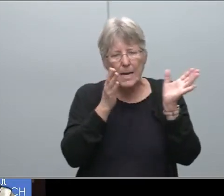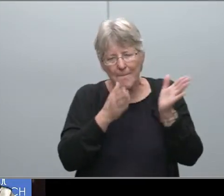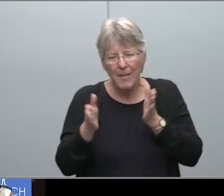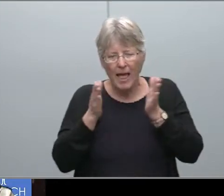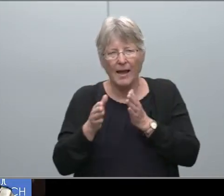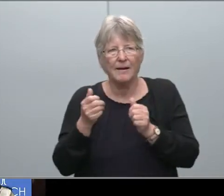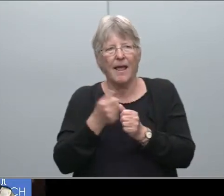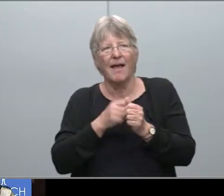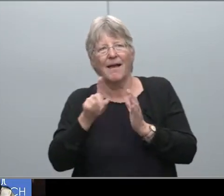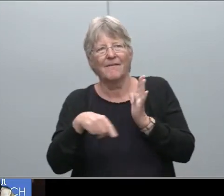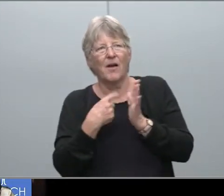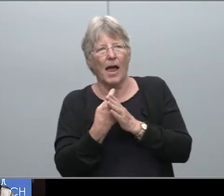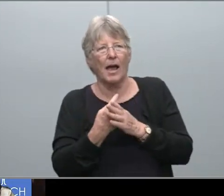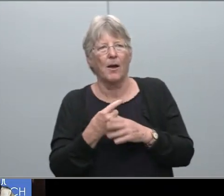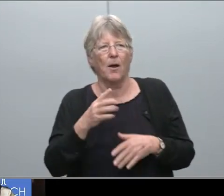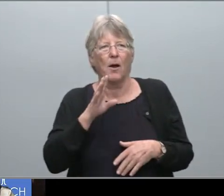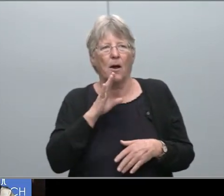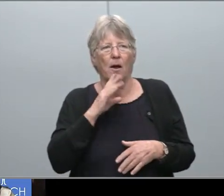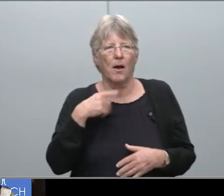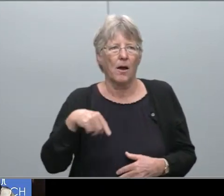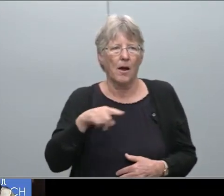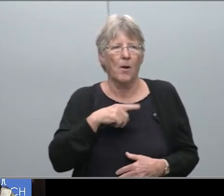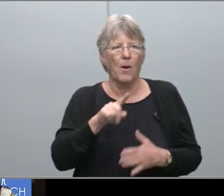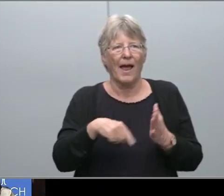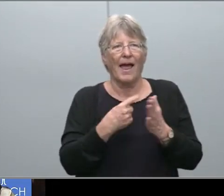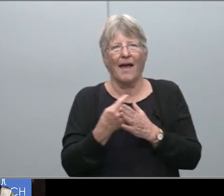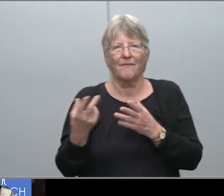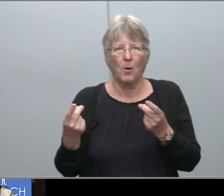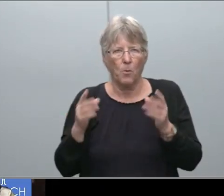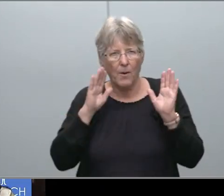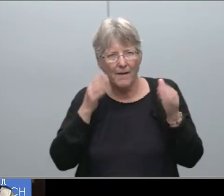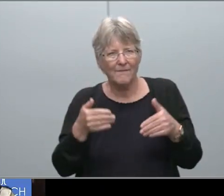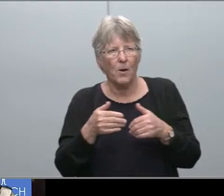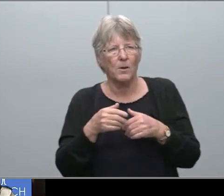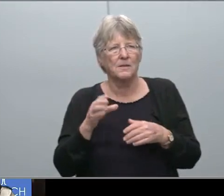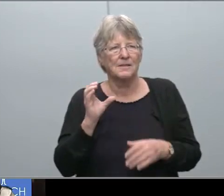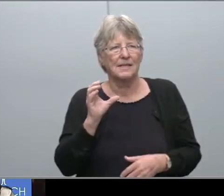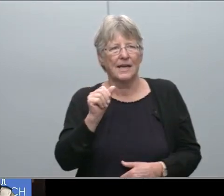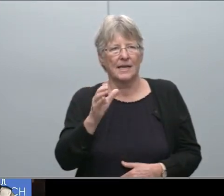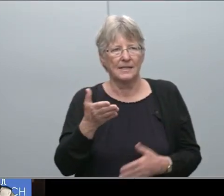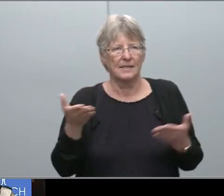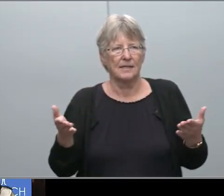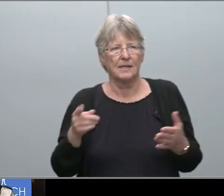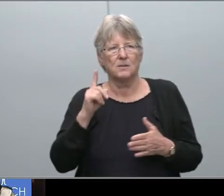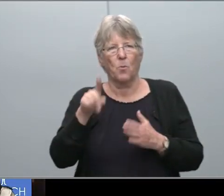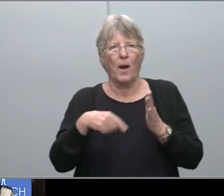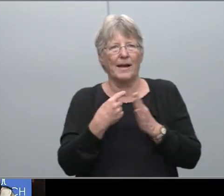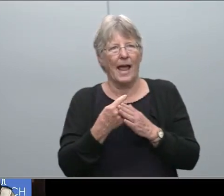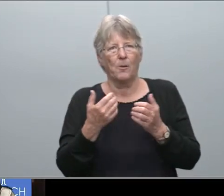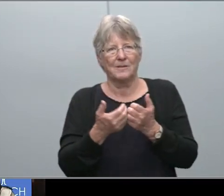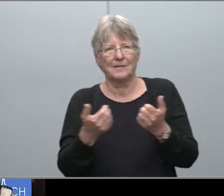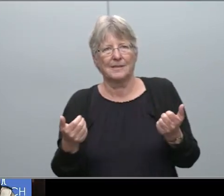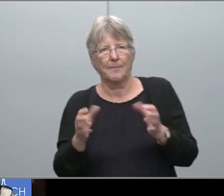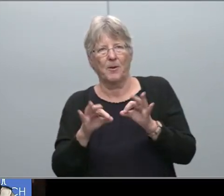So I'm thankful for America. I'm thankful to all of you for give us hope,